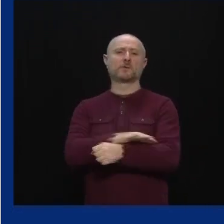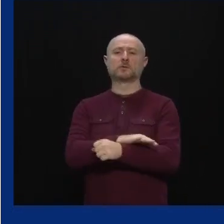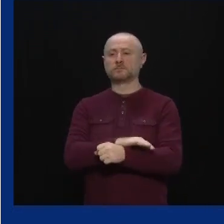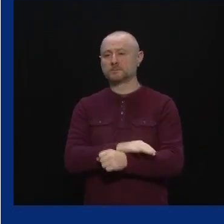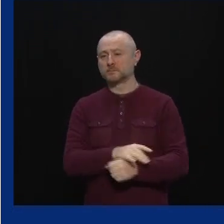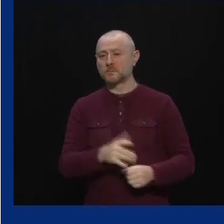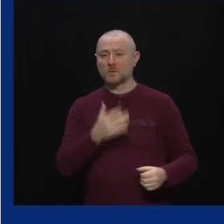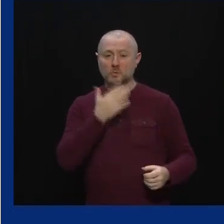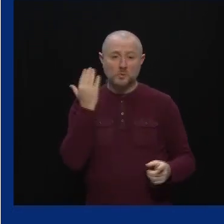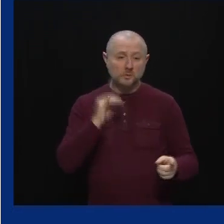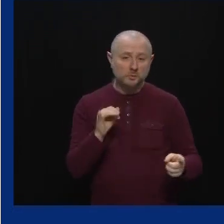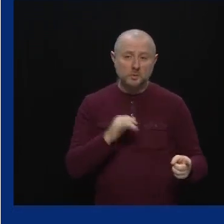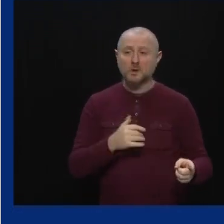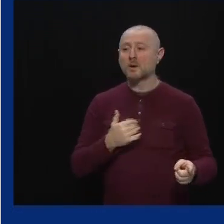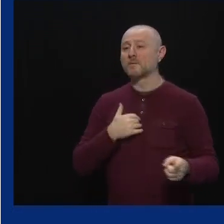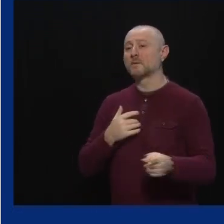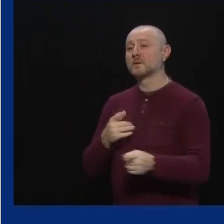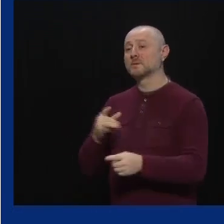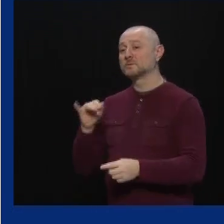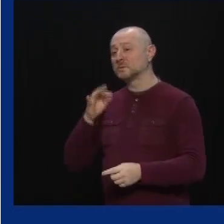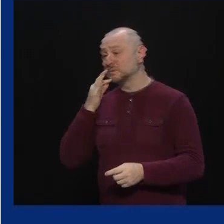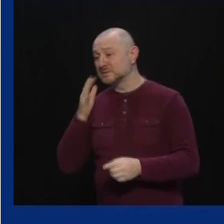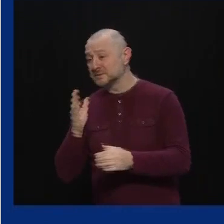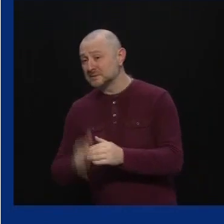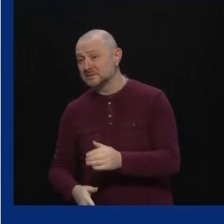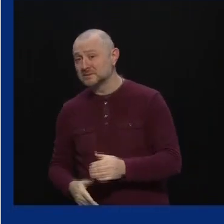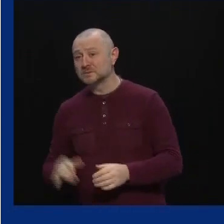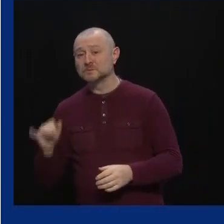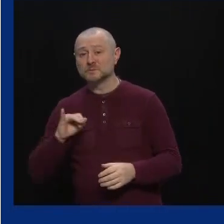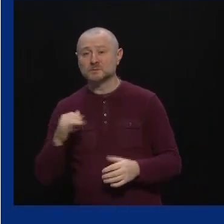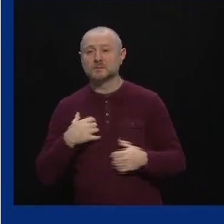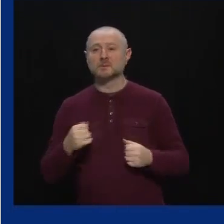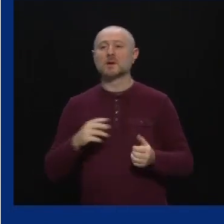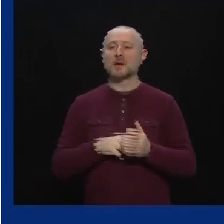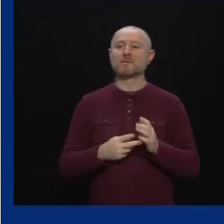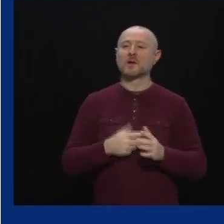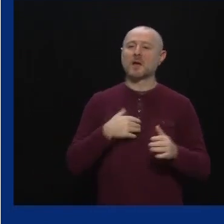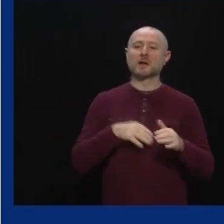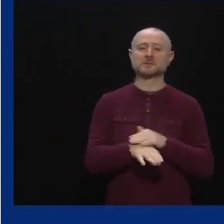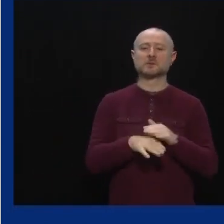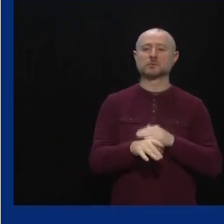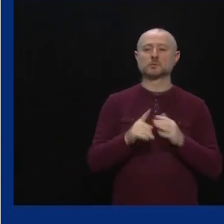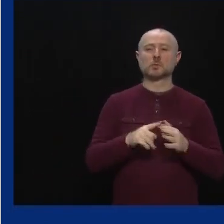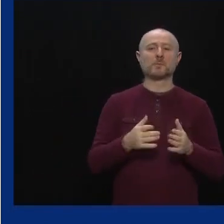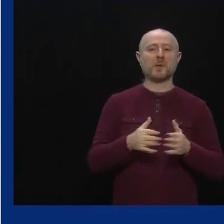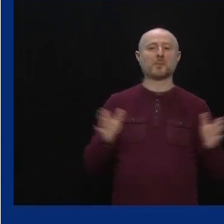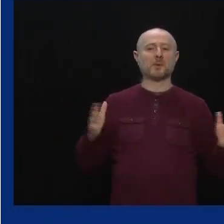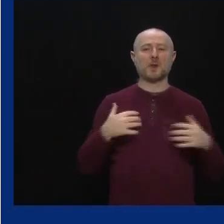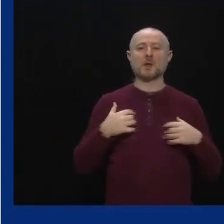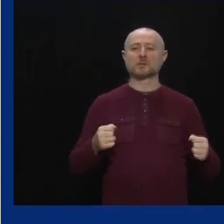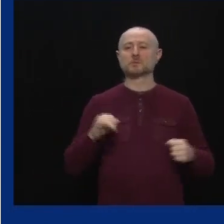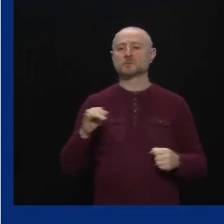MARKETPLACE OFFERS A ONE-STOP SHOP FOR YOU TO GET COVERED. IF YOU LACK HEALTH INSURANCE OR